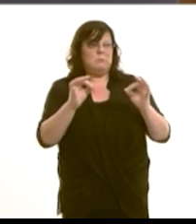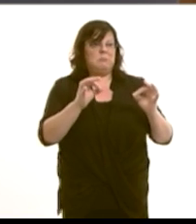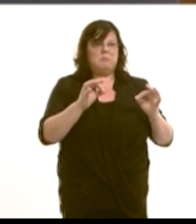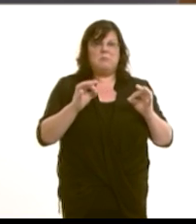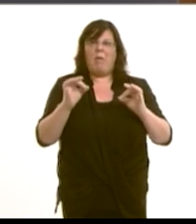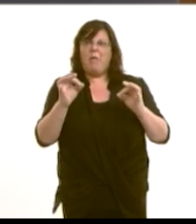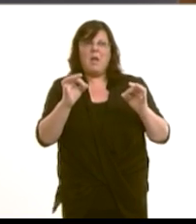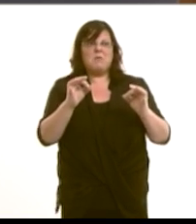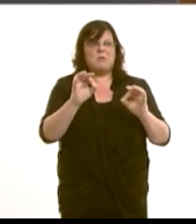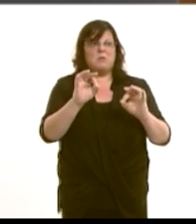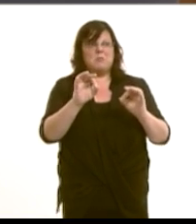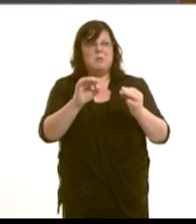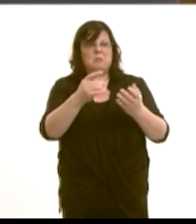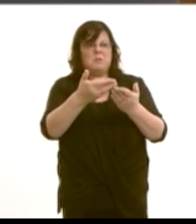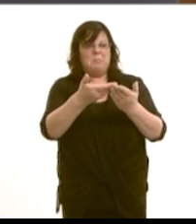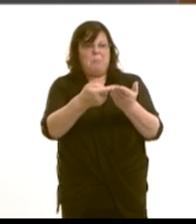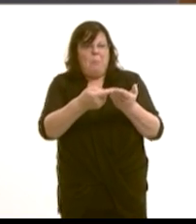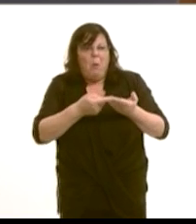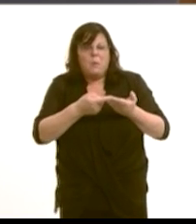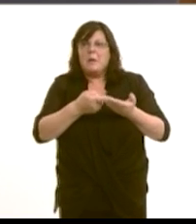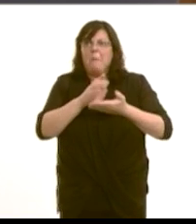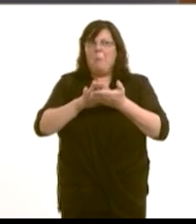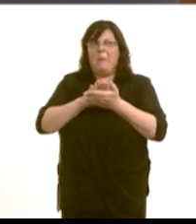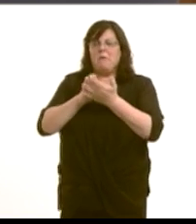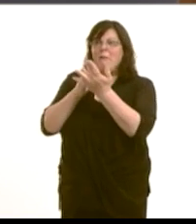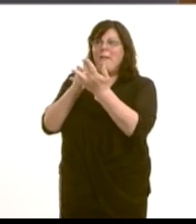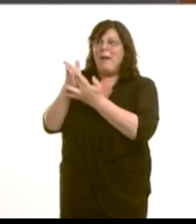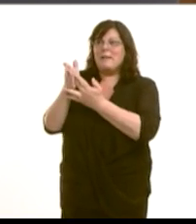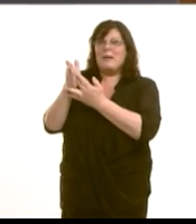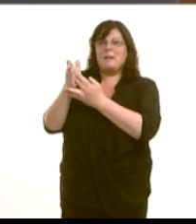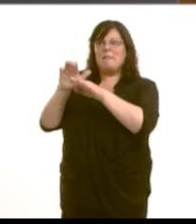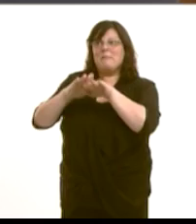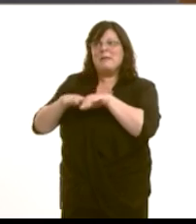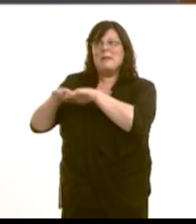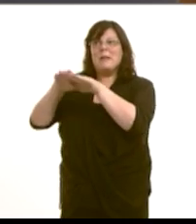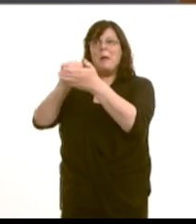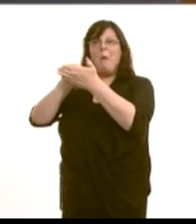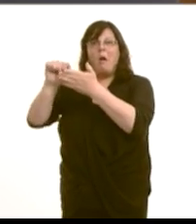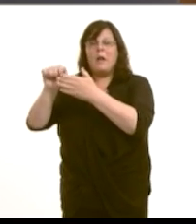would allow access to the single market without there being free movement of people as well.